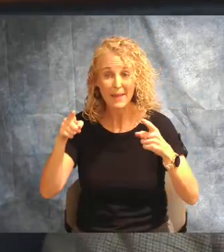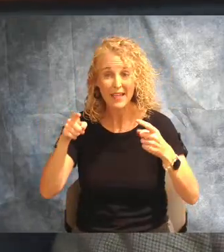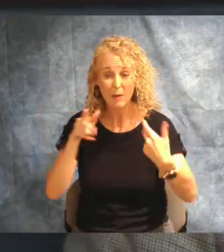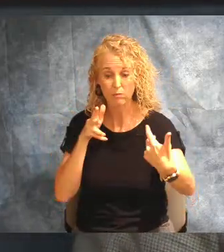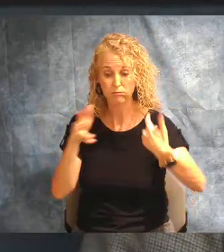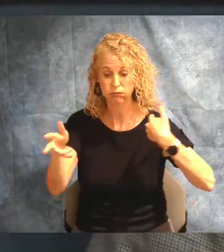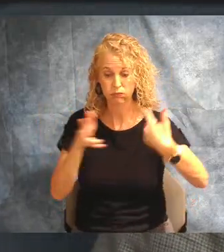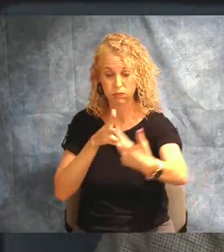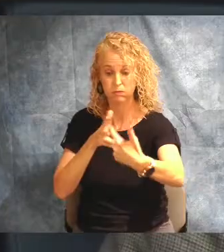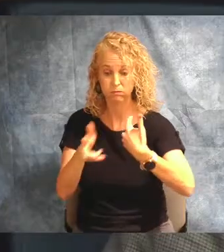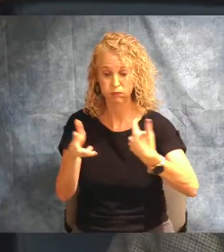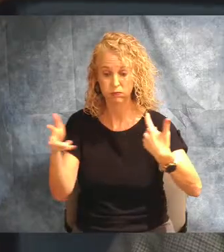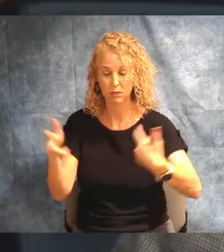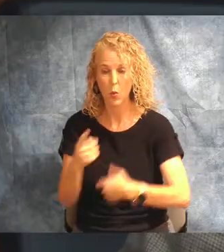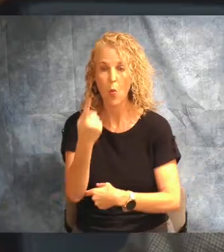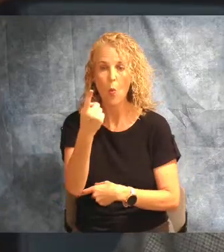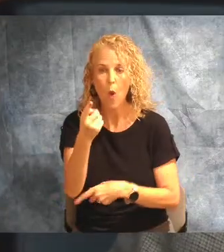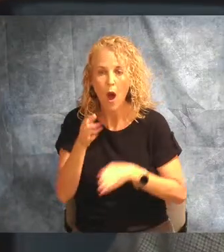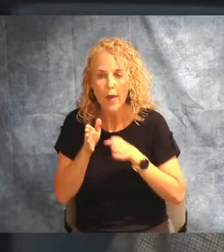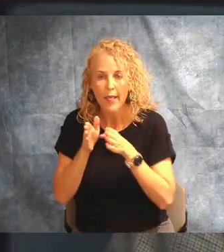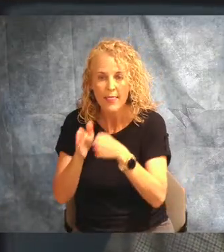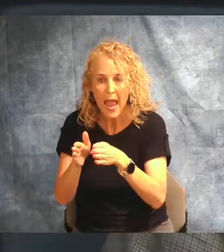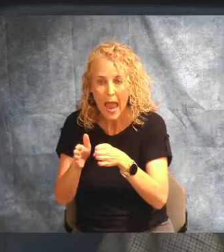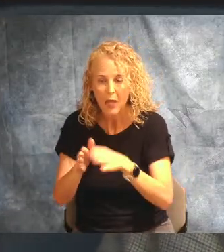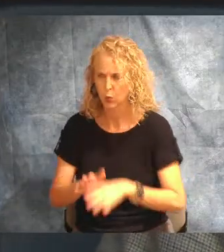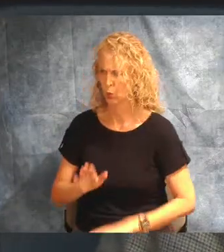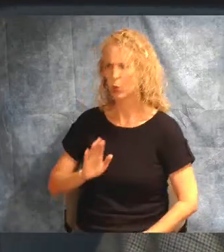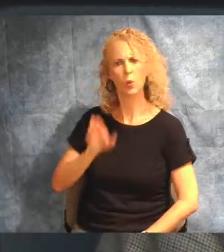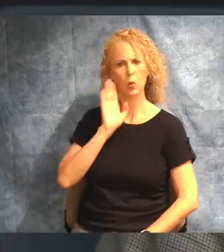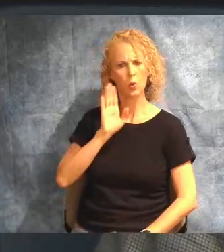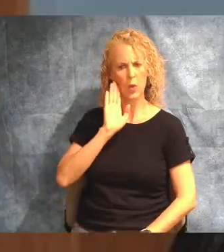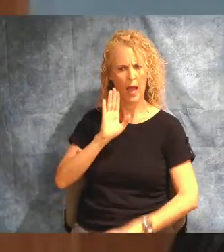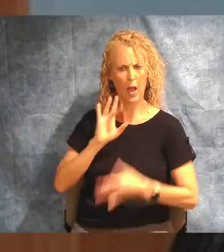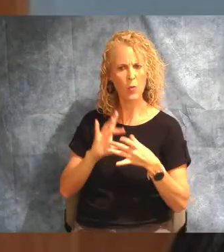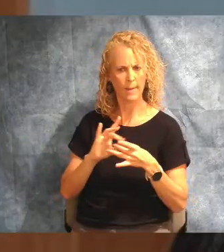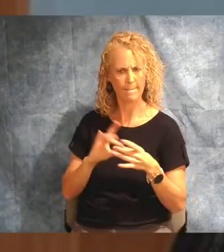during rush hour. It's just really problematic. I will follow up on that and see what we can do.